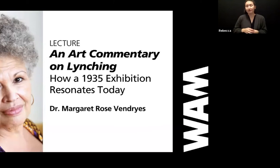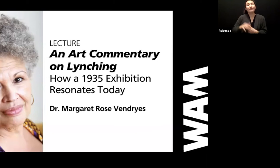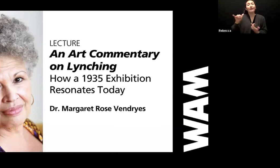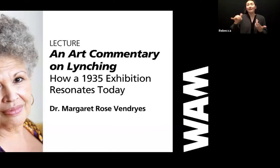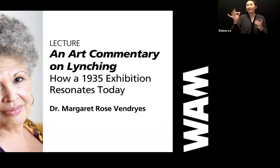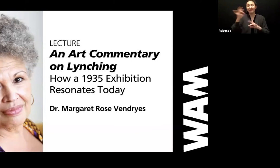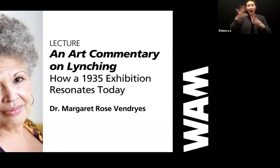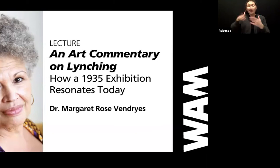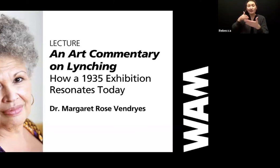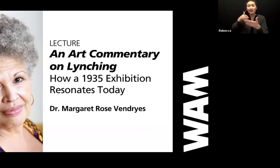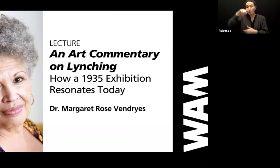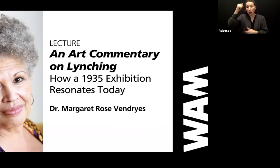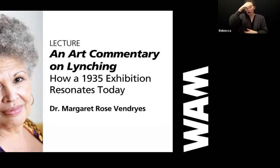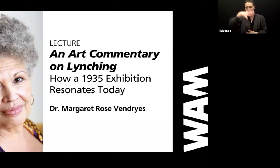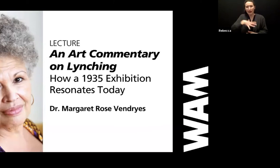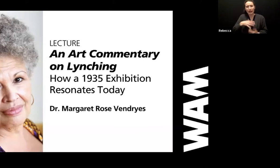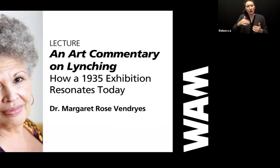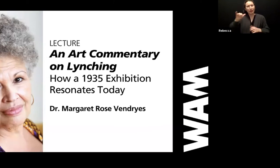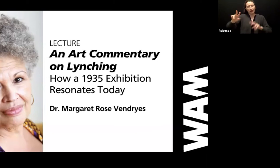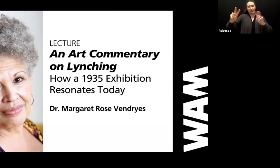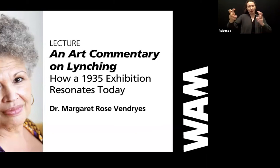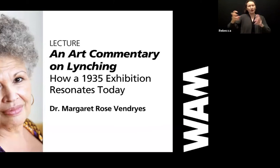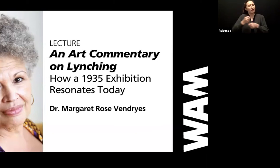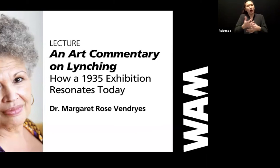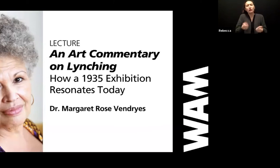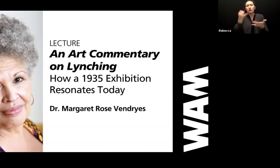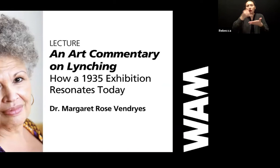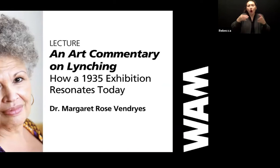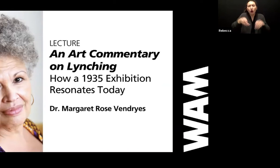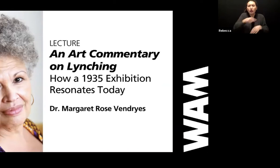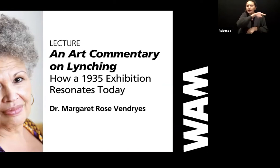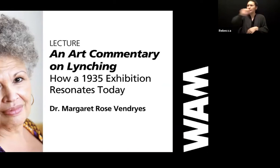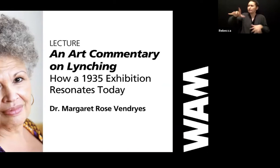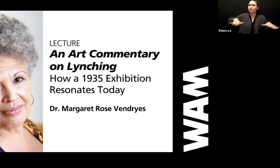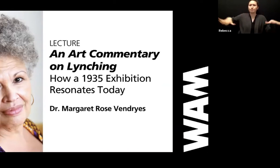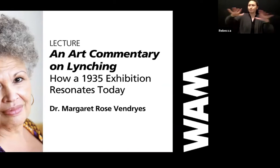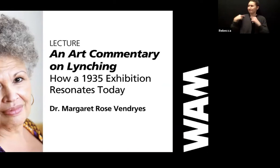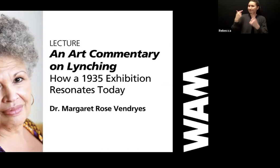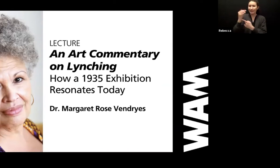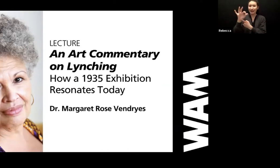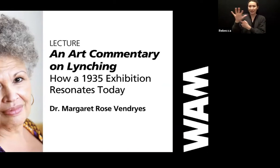African-American artists since 1935 in myriad and more caustic ways than their forefathers